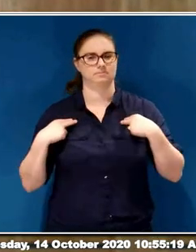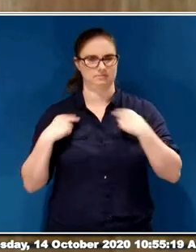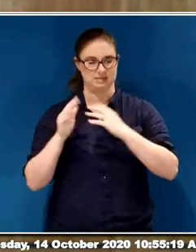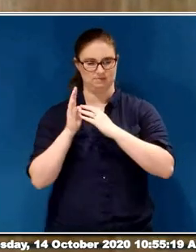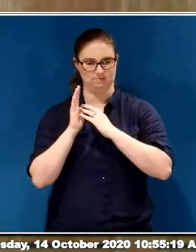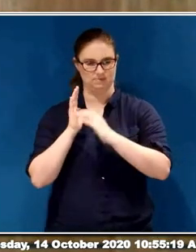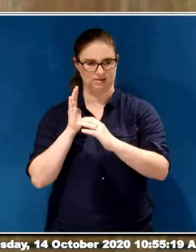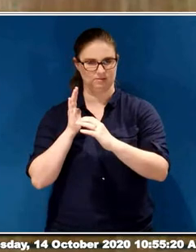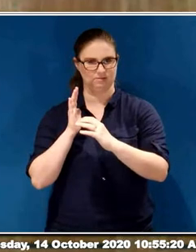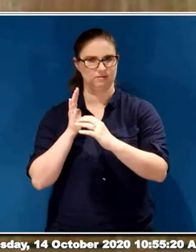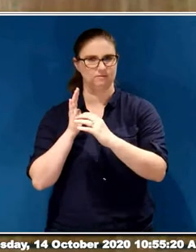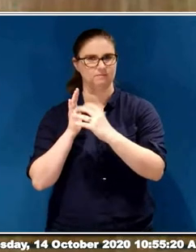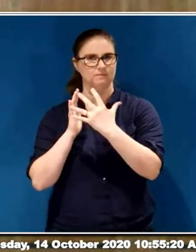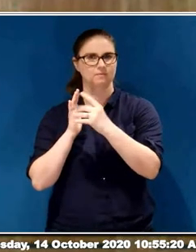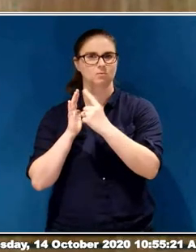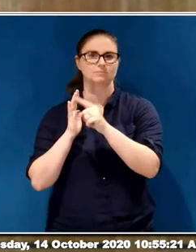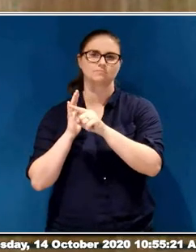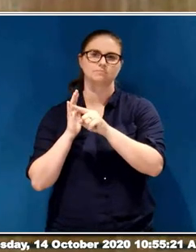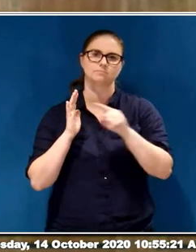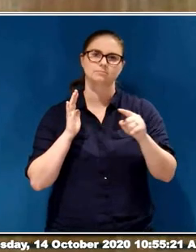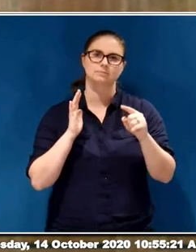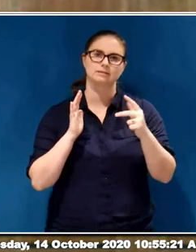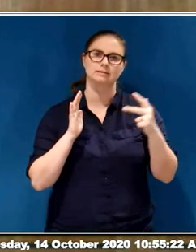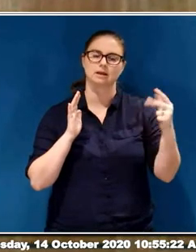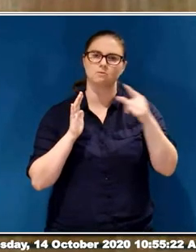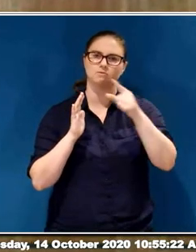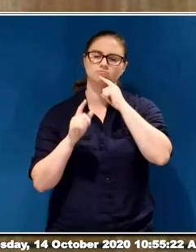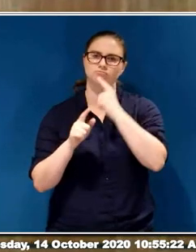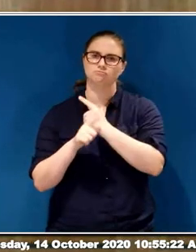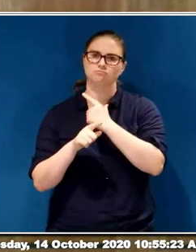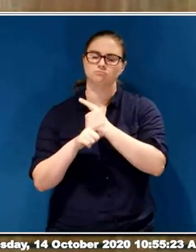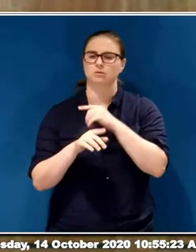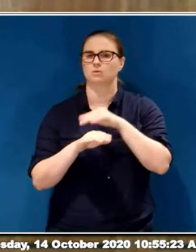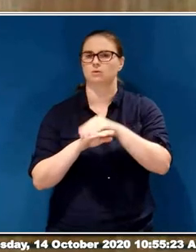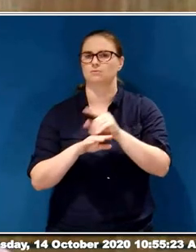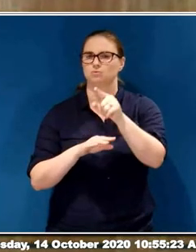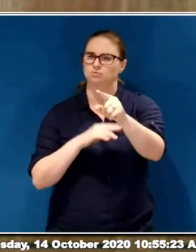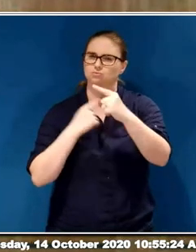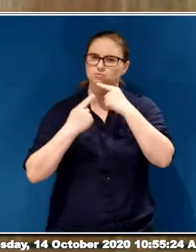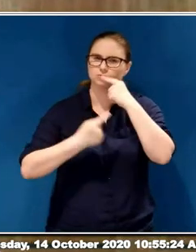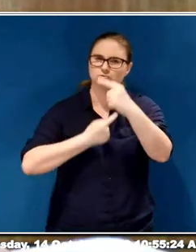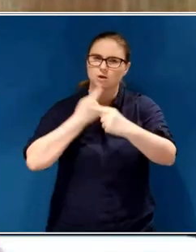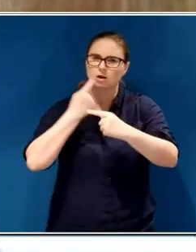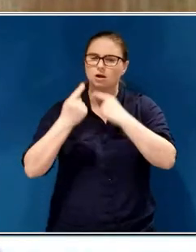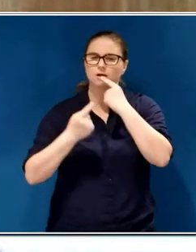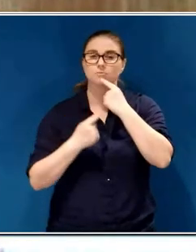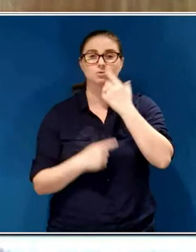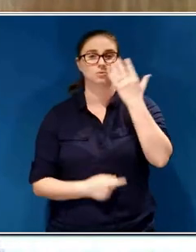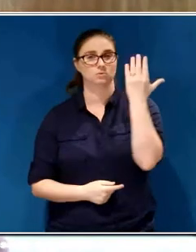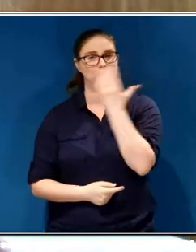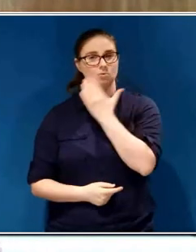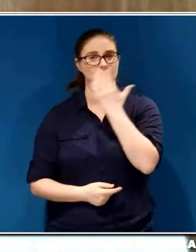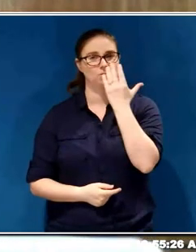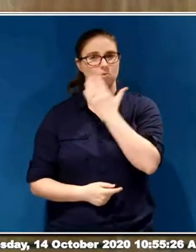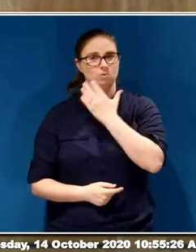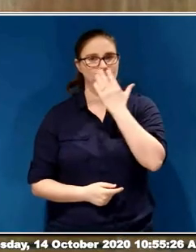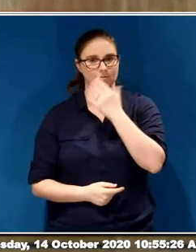what you perceive to be --- what you describe as the school's indifference to finding practical solutions and the difficulties you experienced